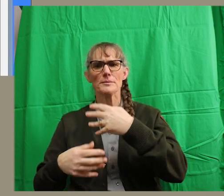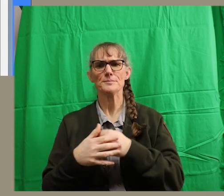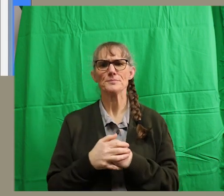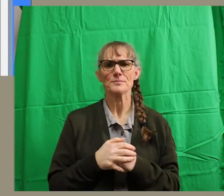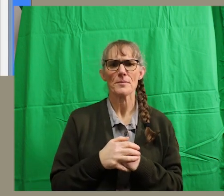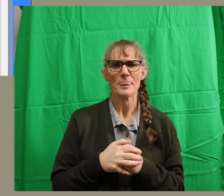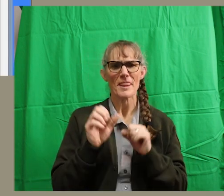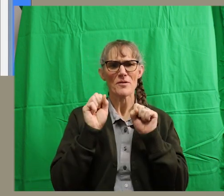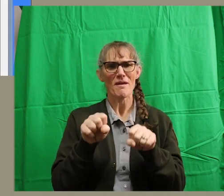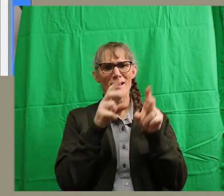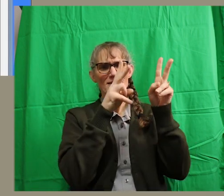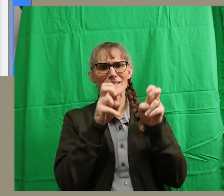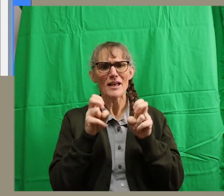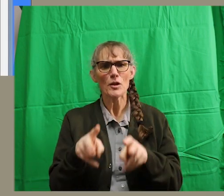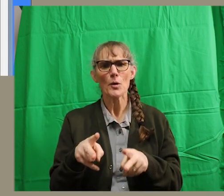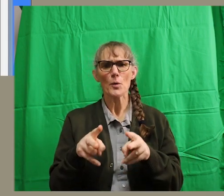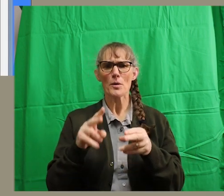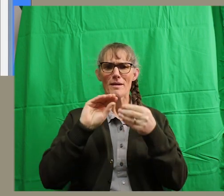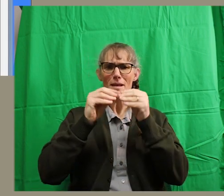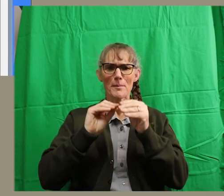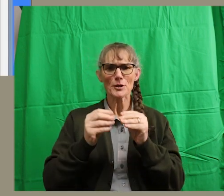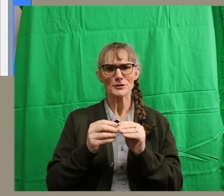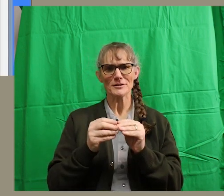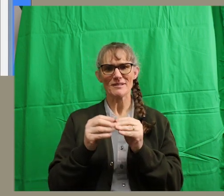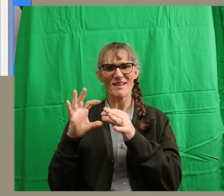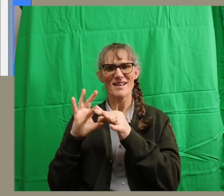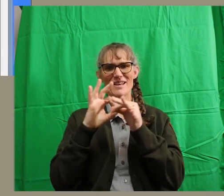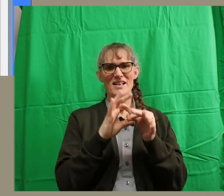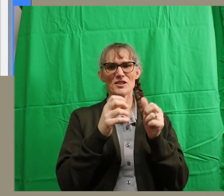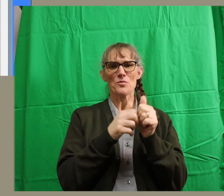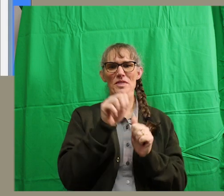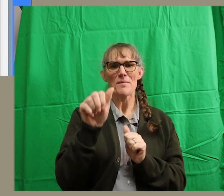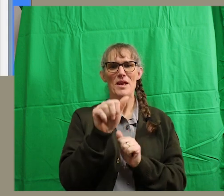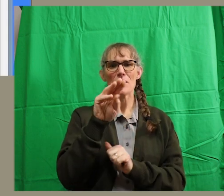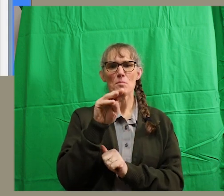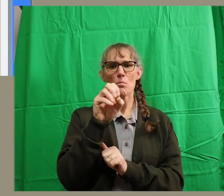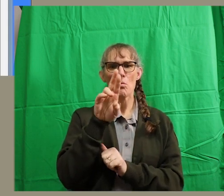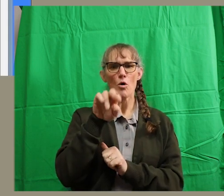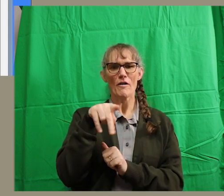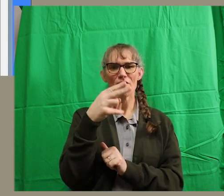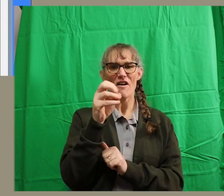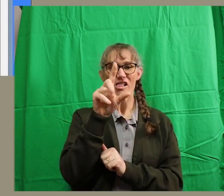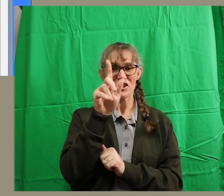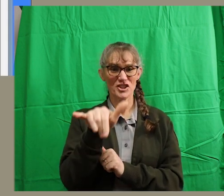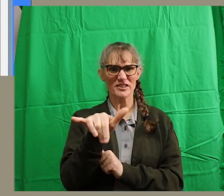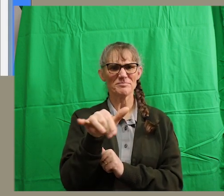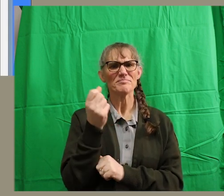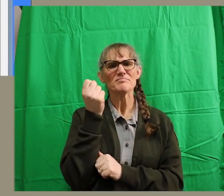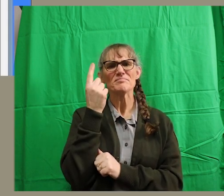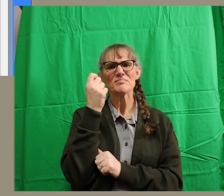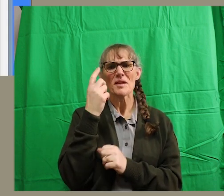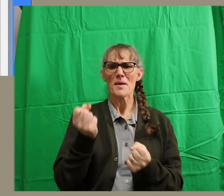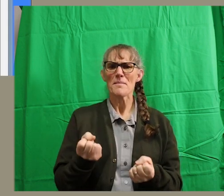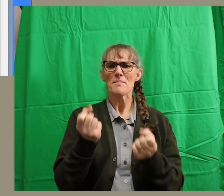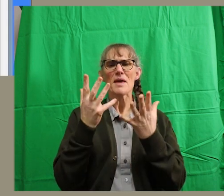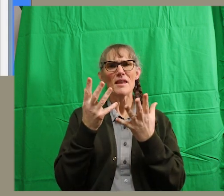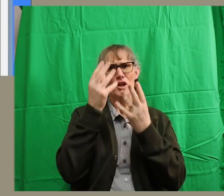where you can download any sort of open data related to ammonoid morphology. So, there are several paleontological databases that